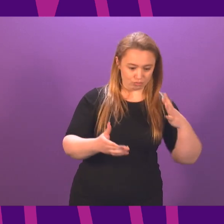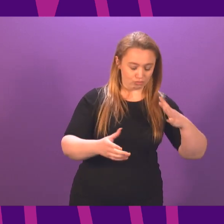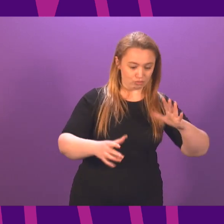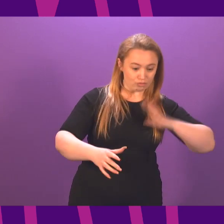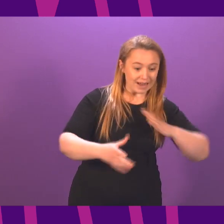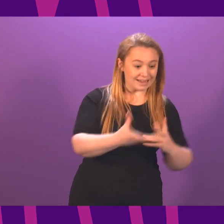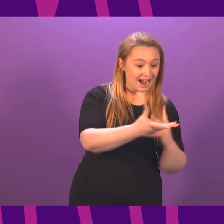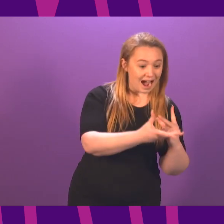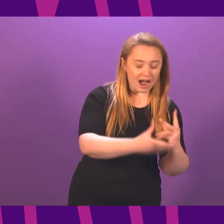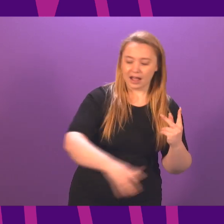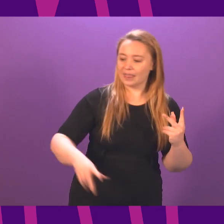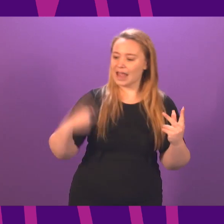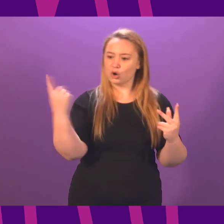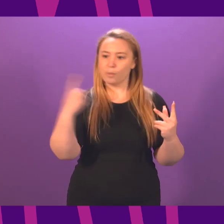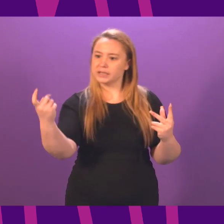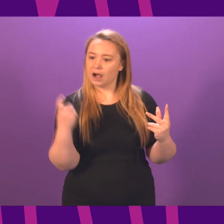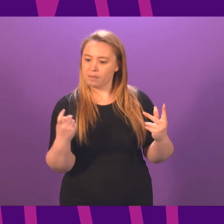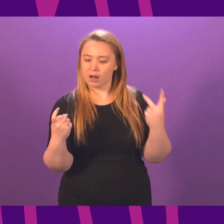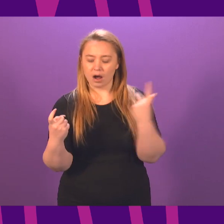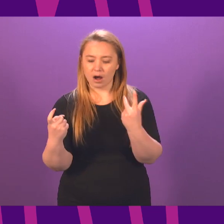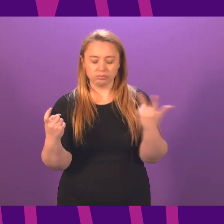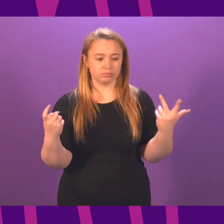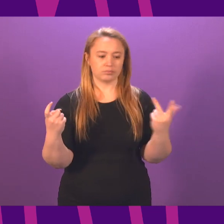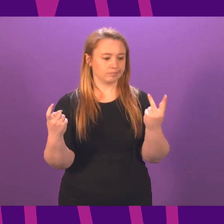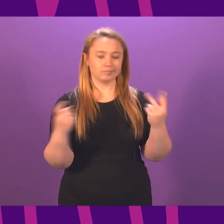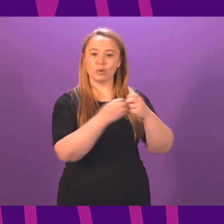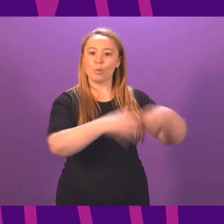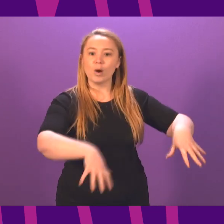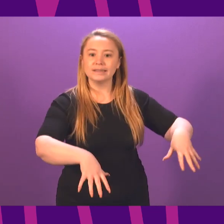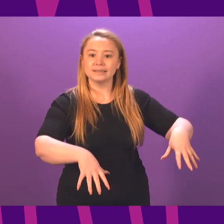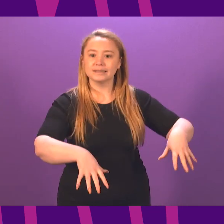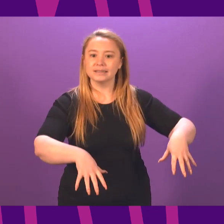either does not turn up for the vaccine or turns up but, for some reason, cannot be vaccinated.